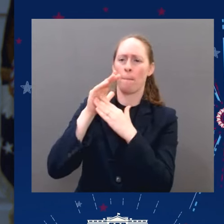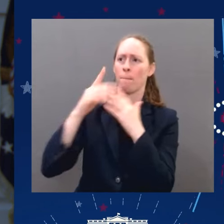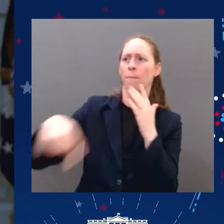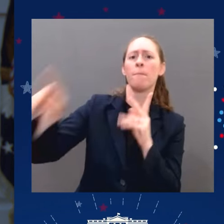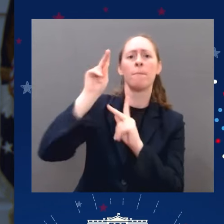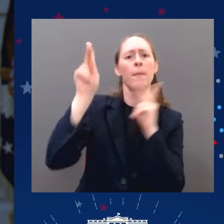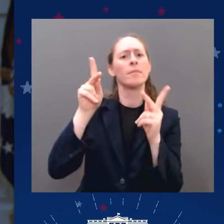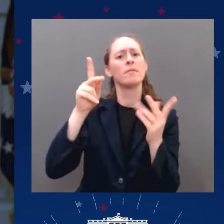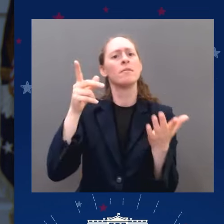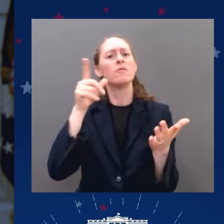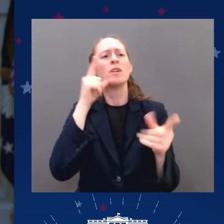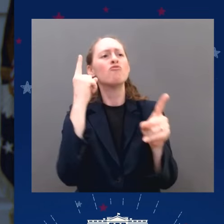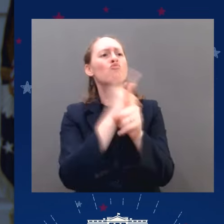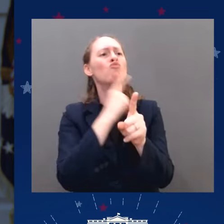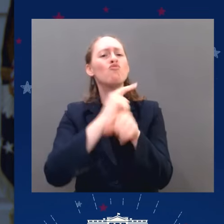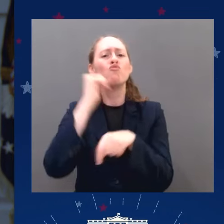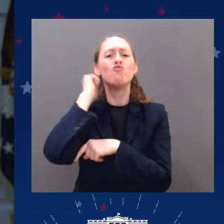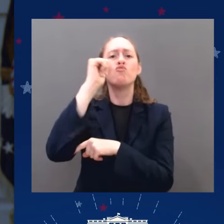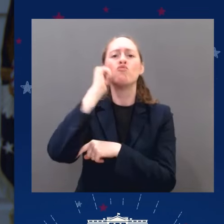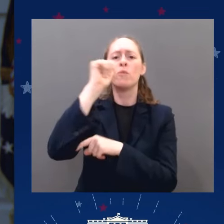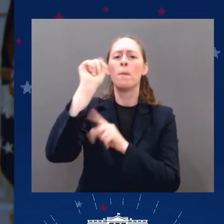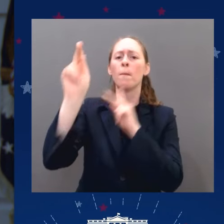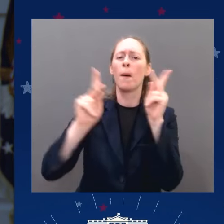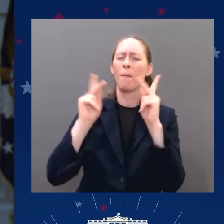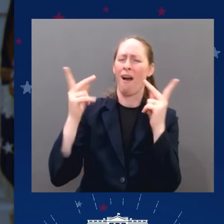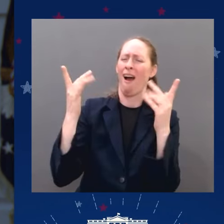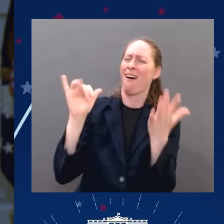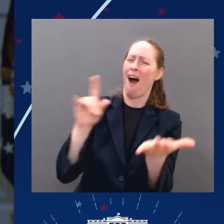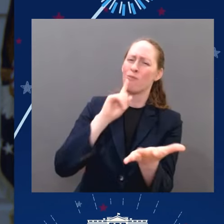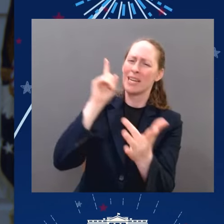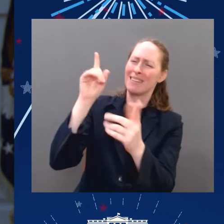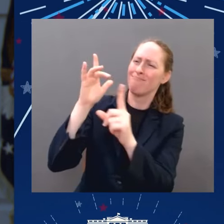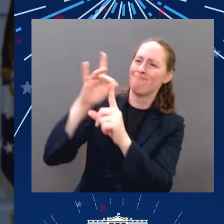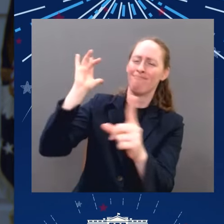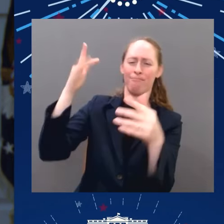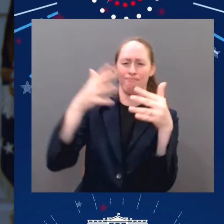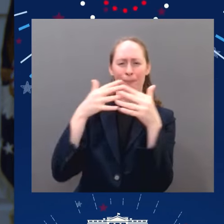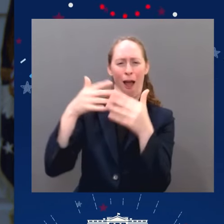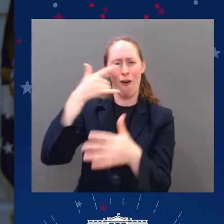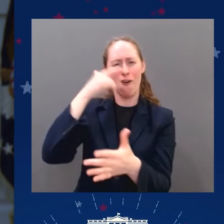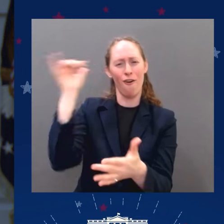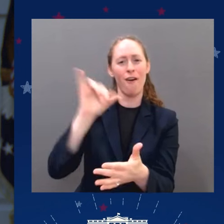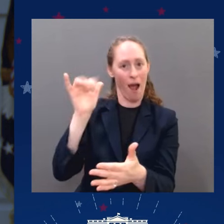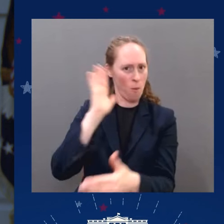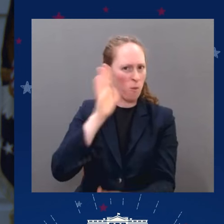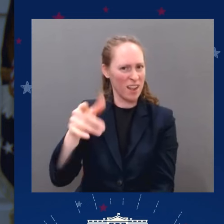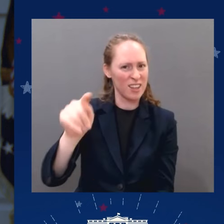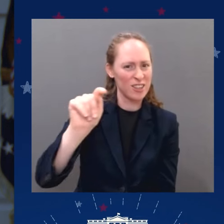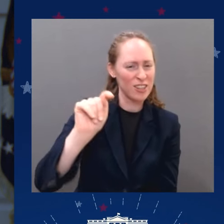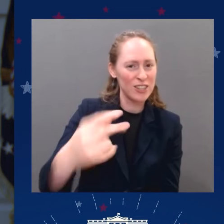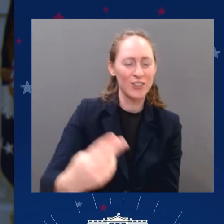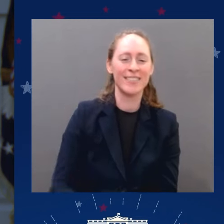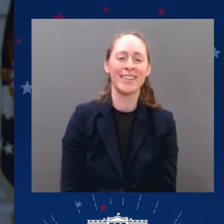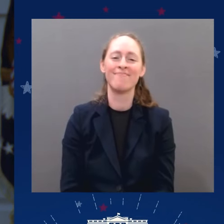All of them, all of you are reminders that we're a great nation because we're a good people.